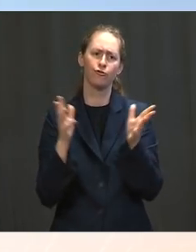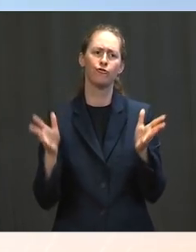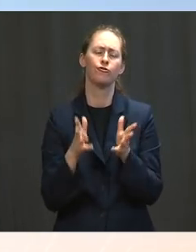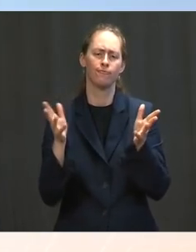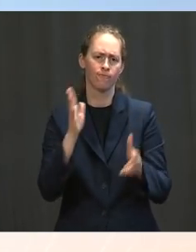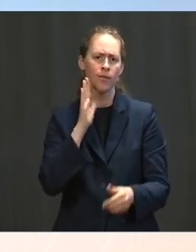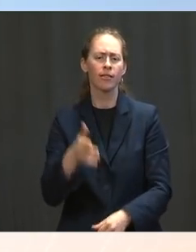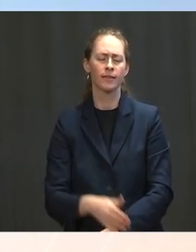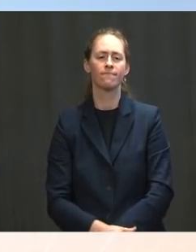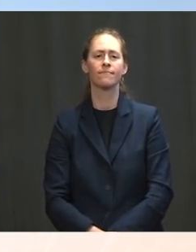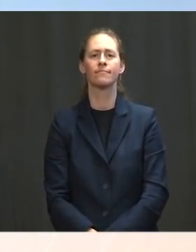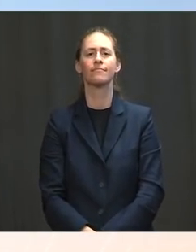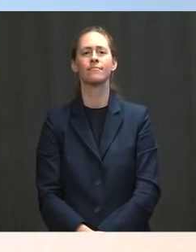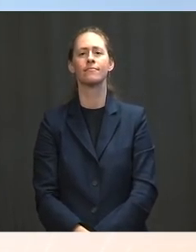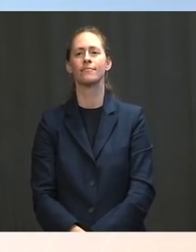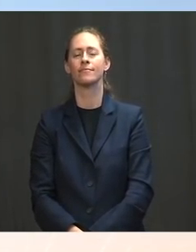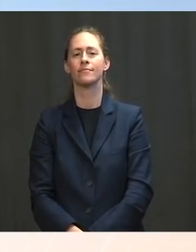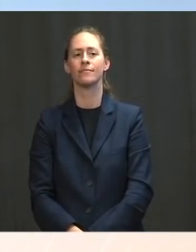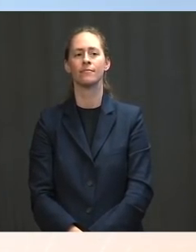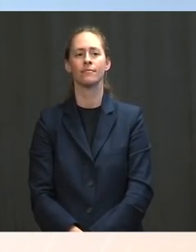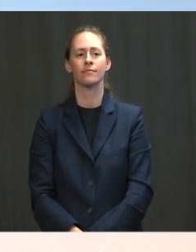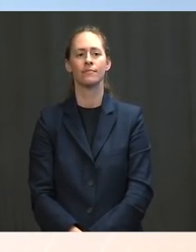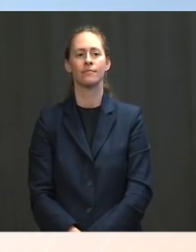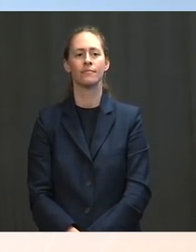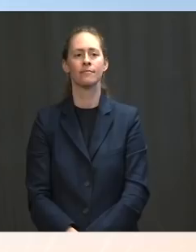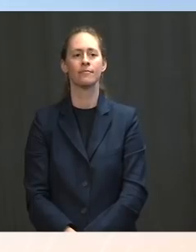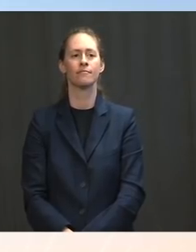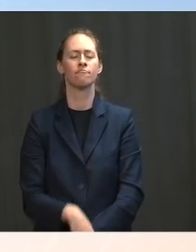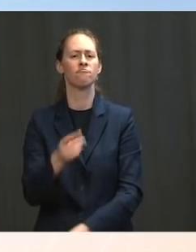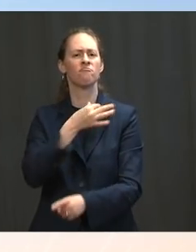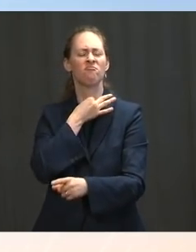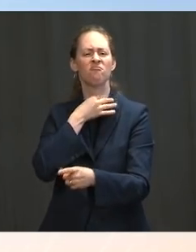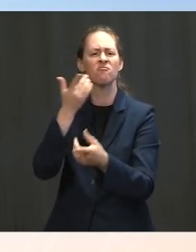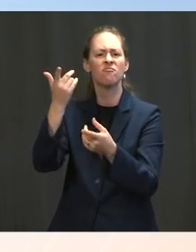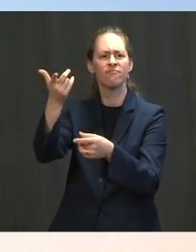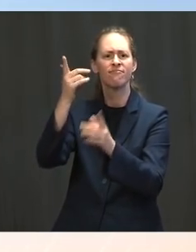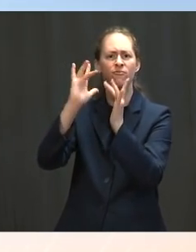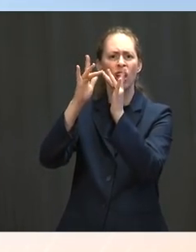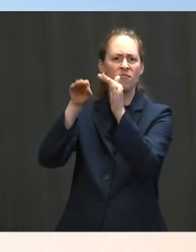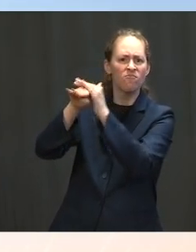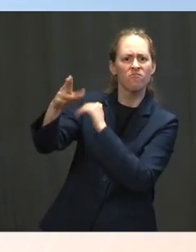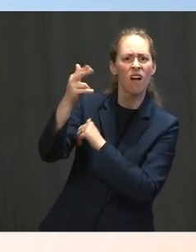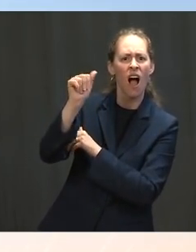to this massive cyberattack that took hold over the weekend: Is the President's view, sort of, just philosophically,